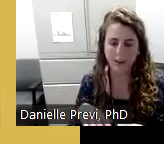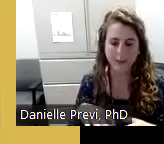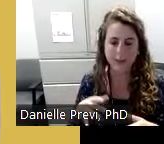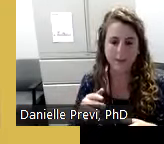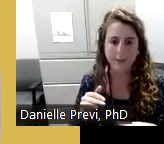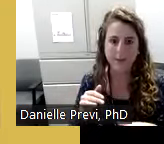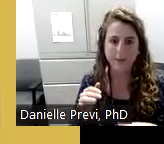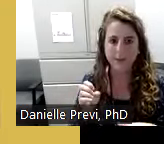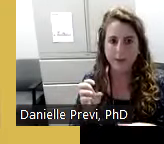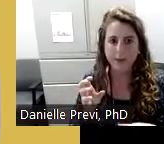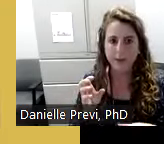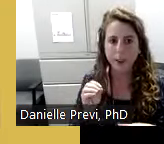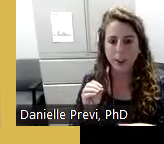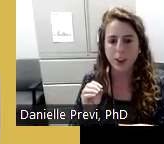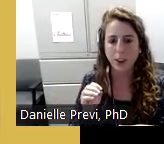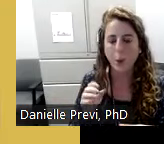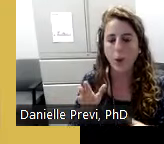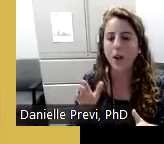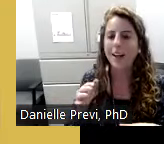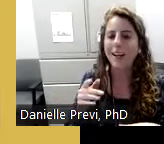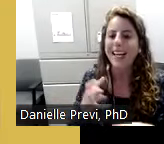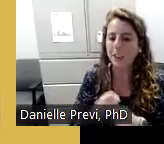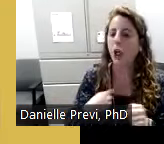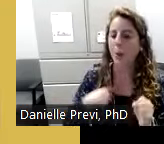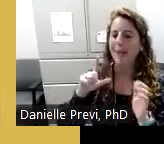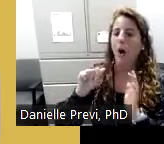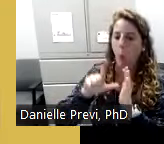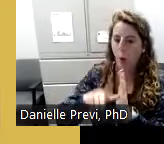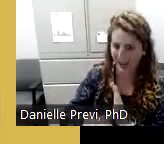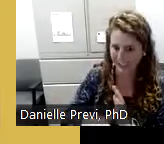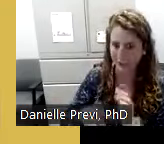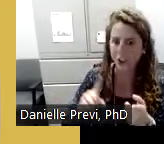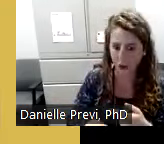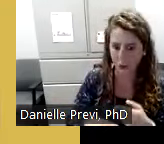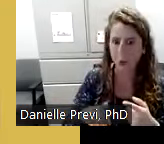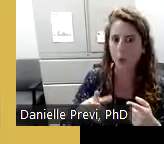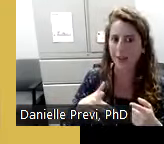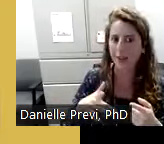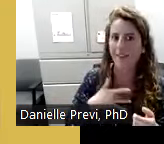And again, let’s talk about language deprivation; we’ve mentioned that several times. I’ll admit